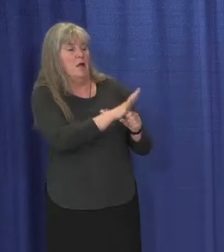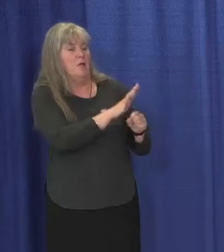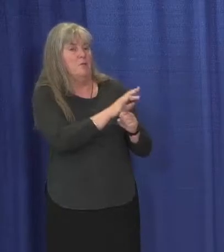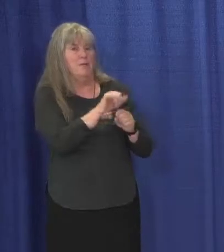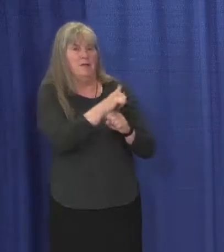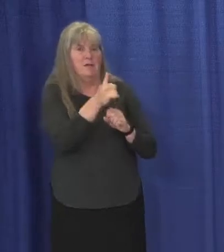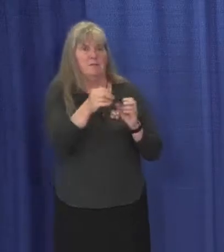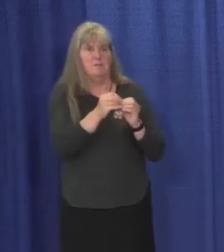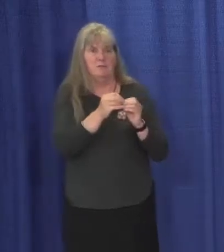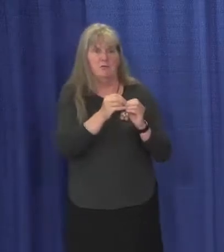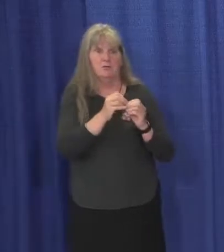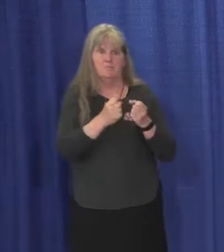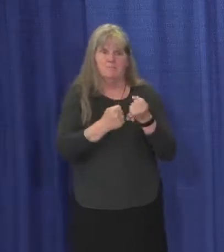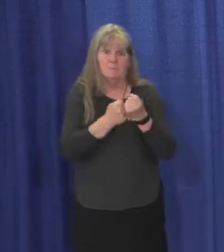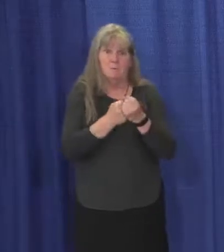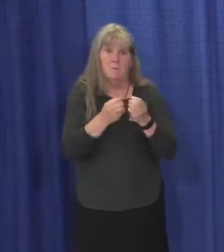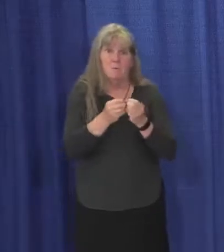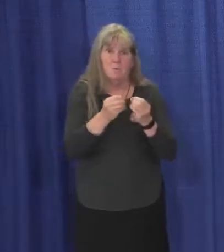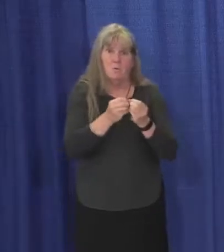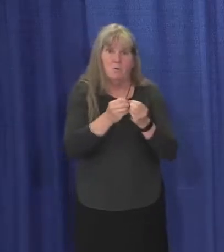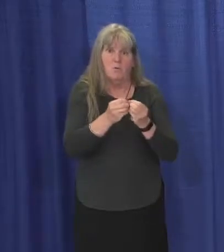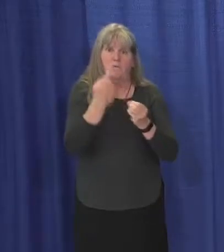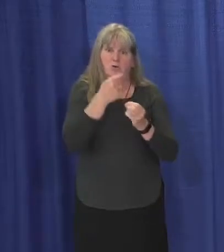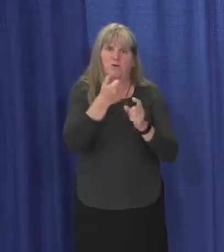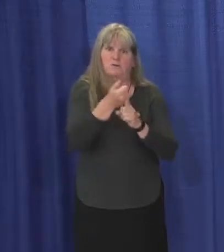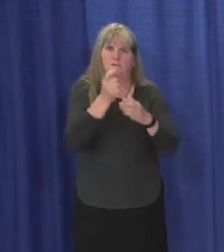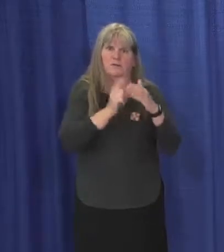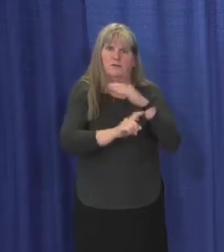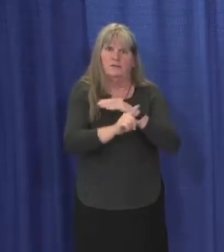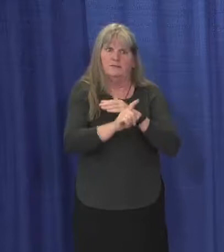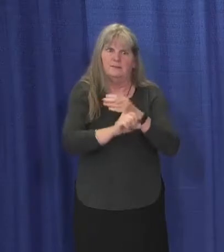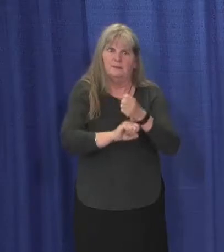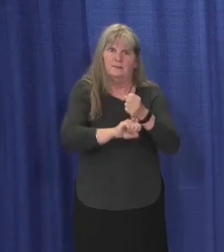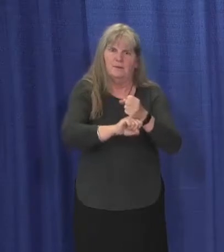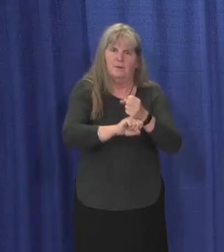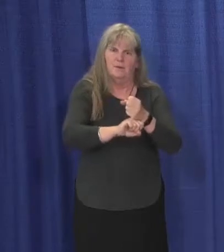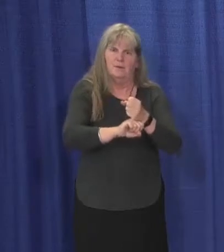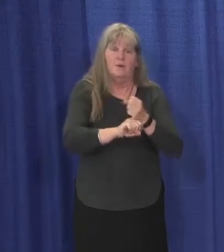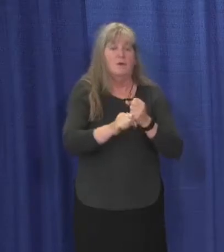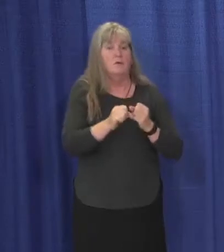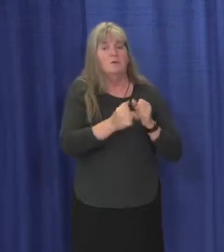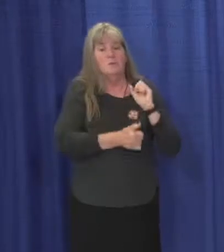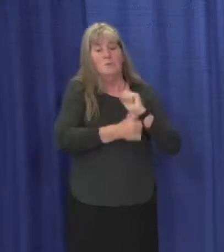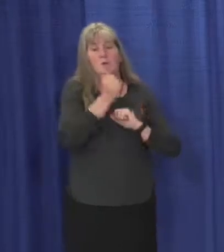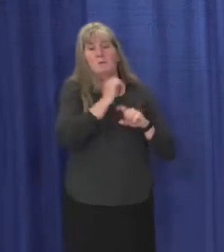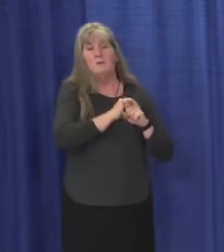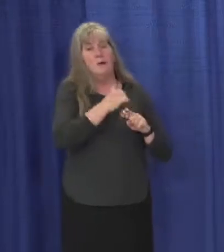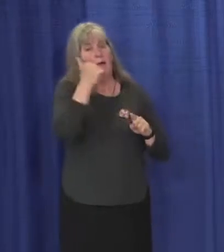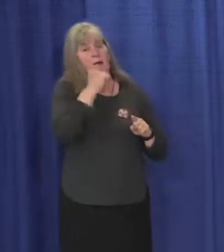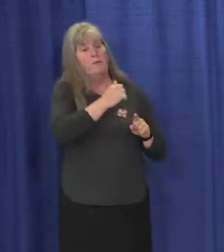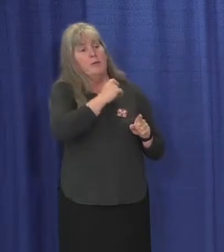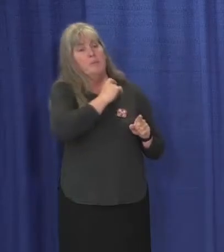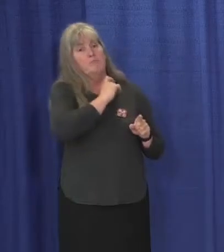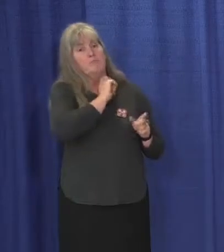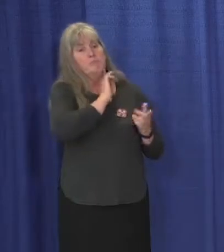some people might need much more and cases always get daily calls.